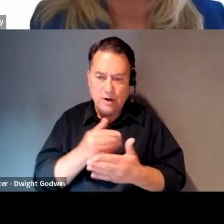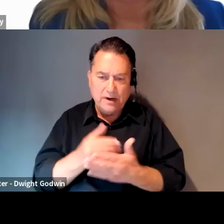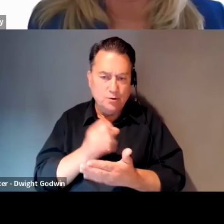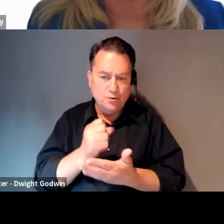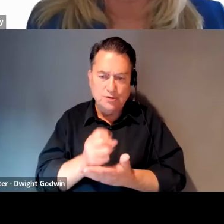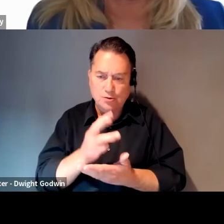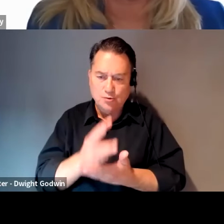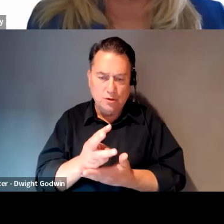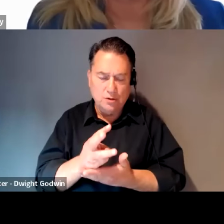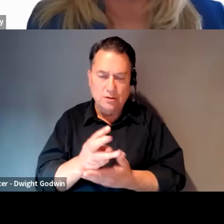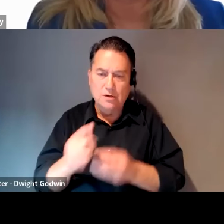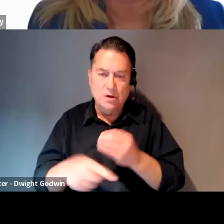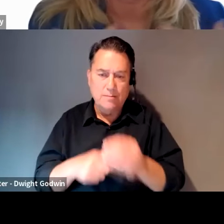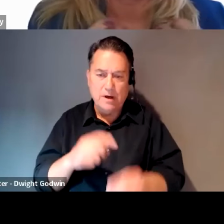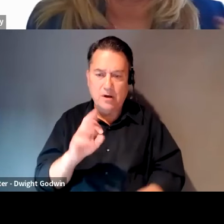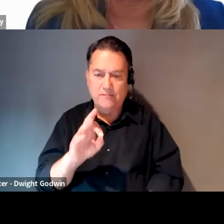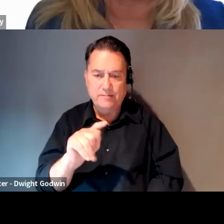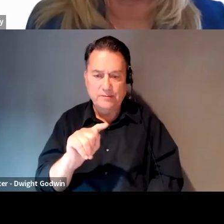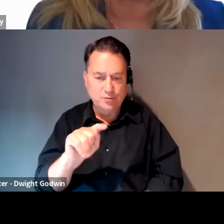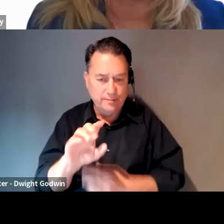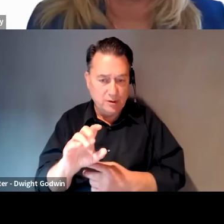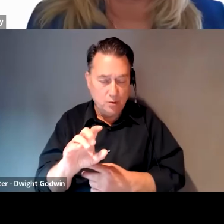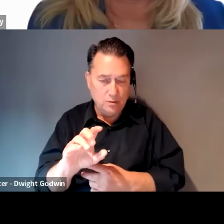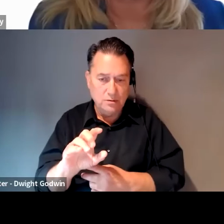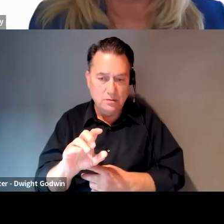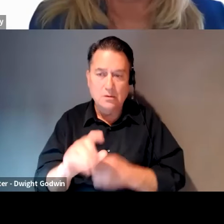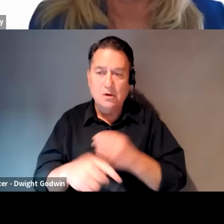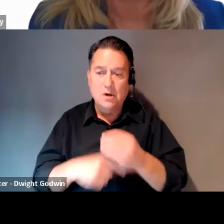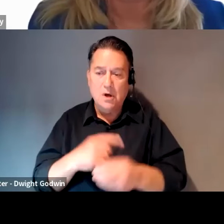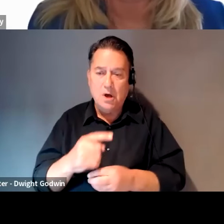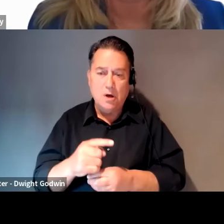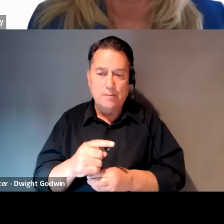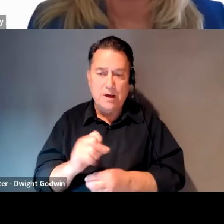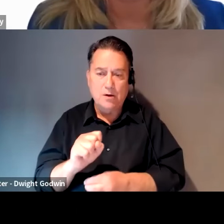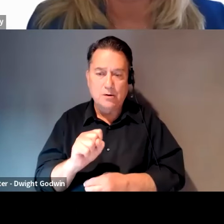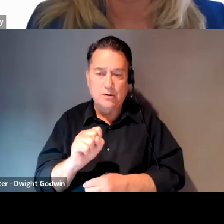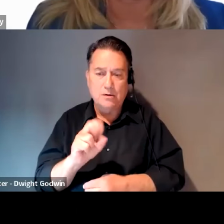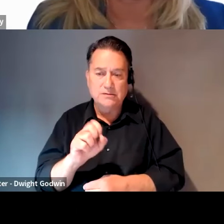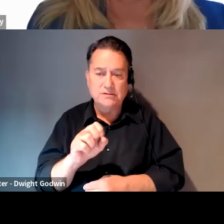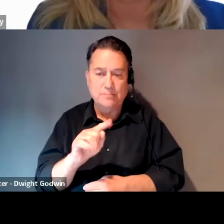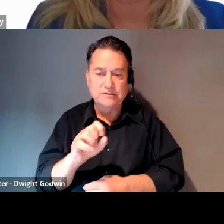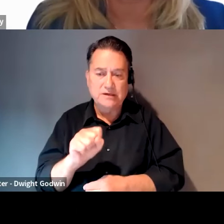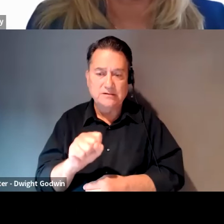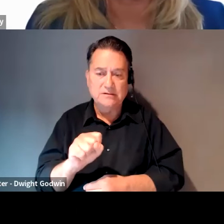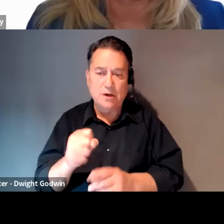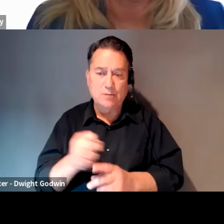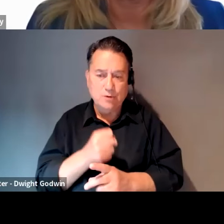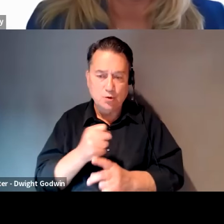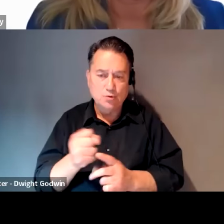about family treatment court, about substance abuse treatment and the services available across our county.